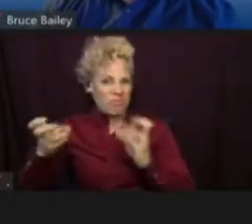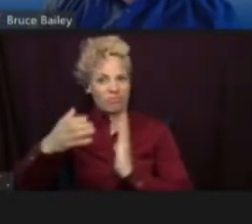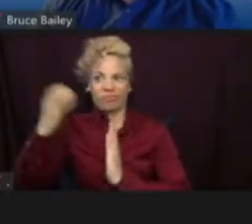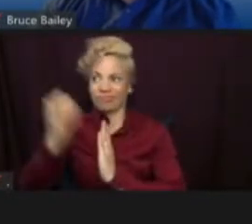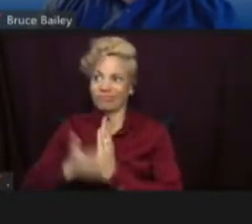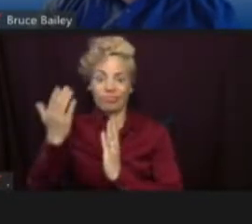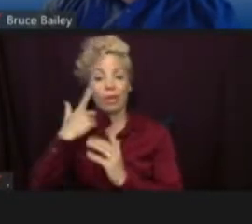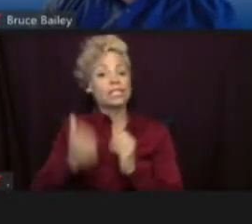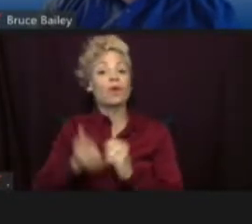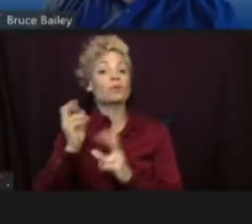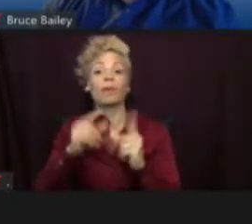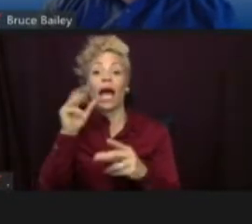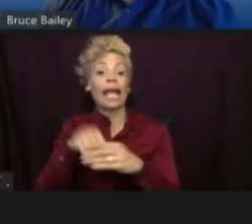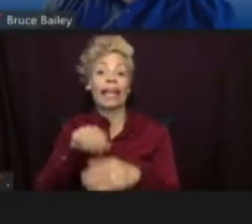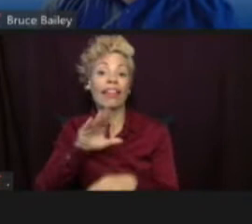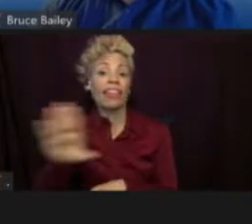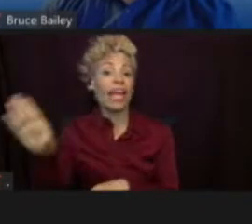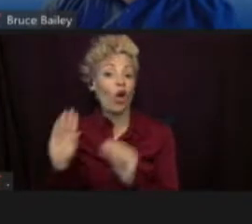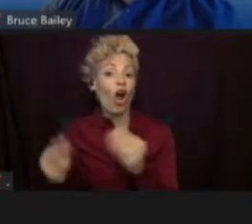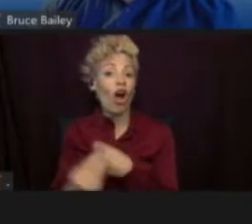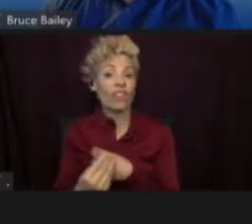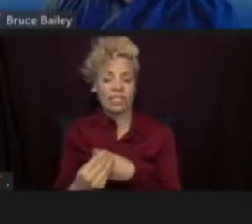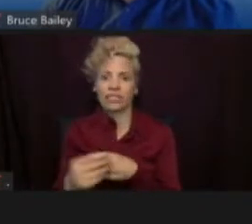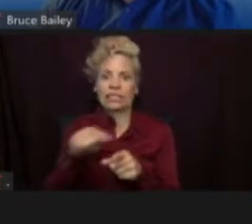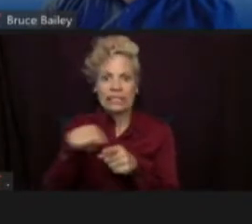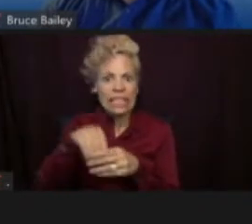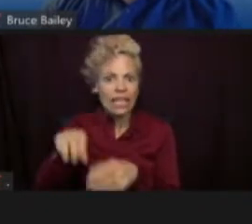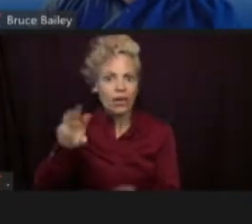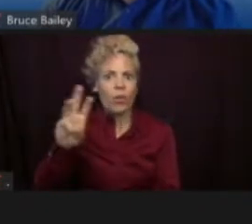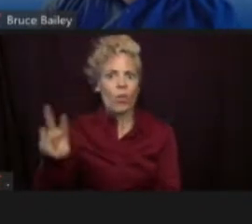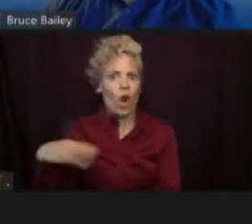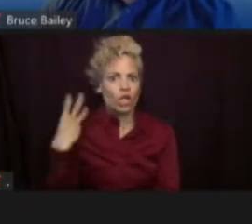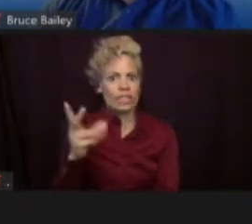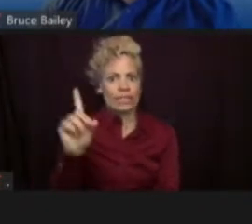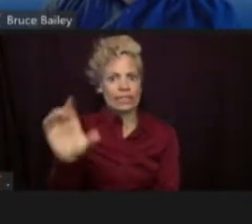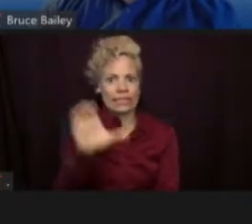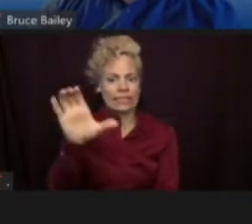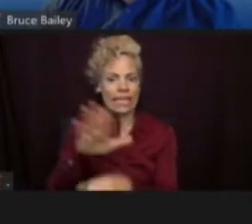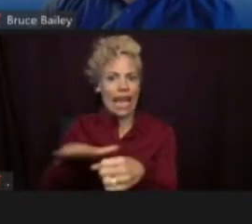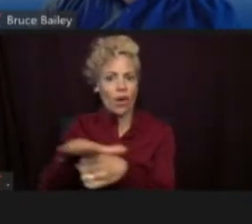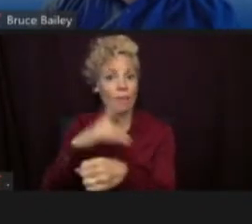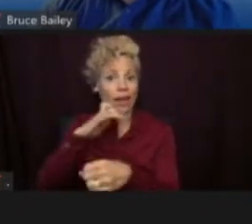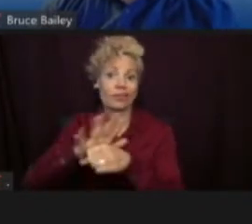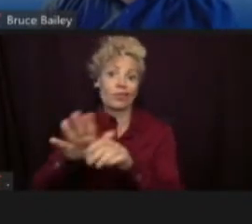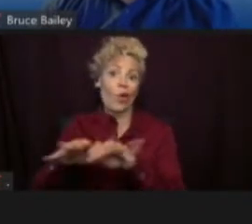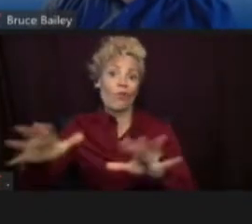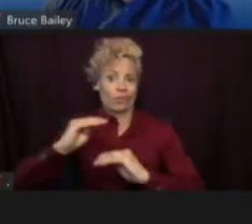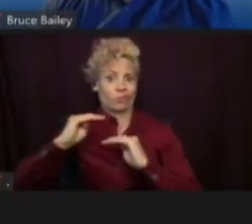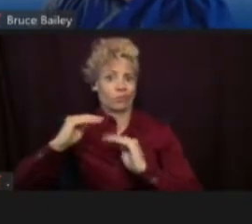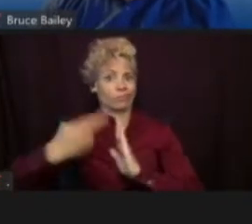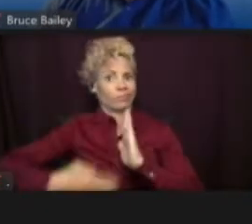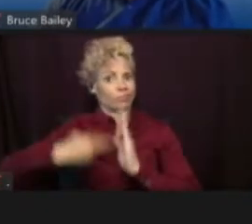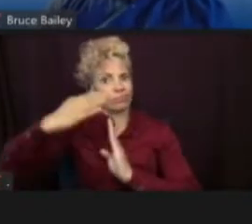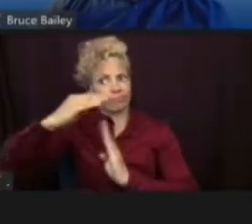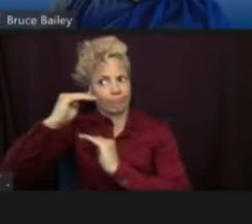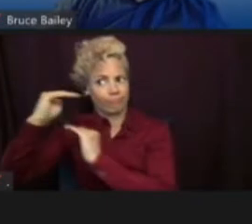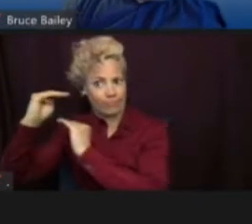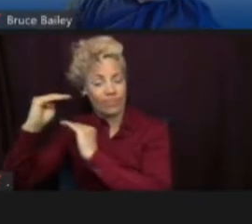particularly in the DC area, because of COVID restrictions. So it is more frequent to telework.